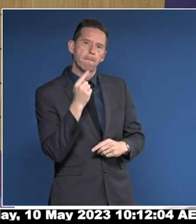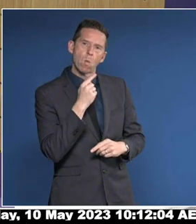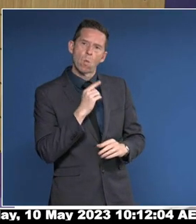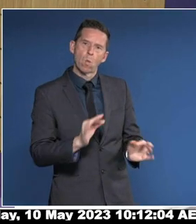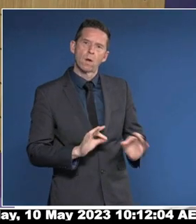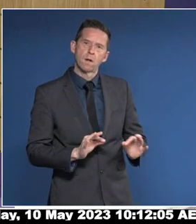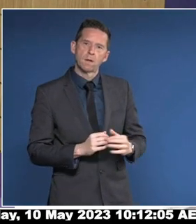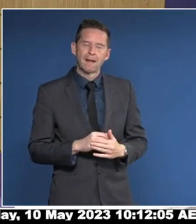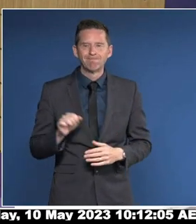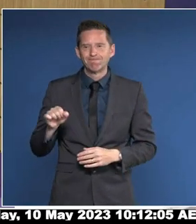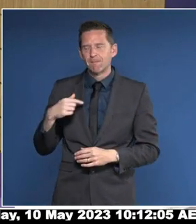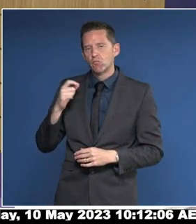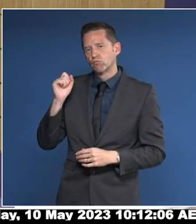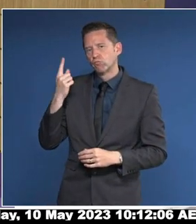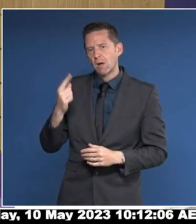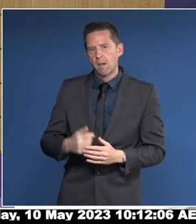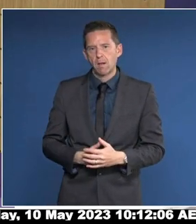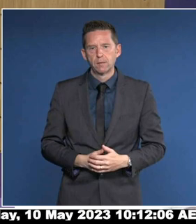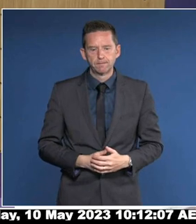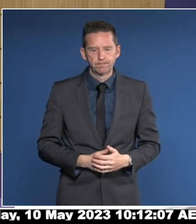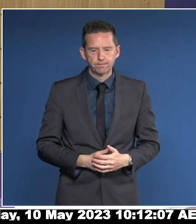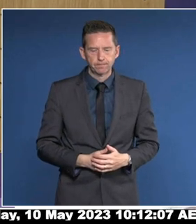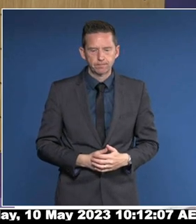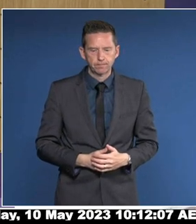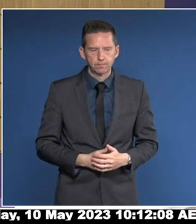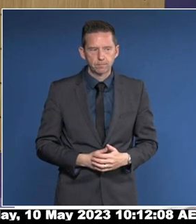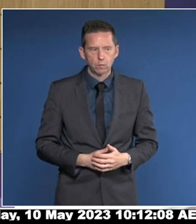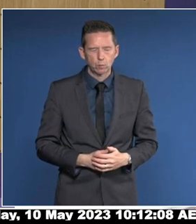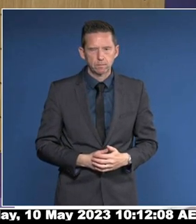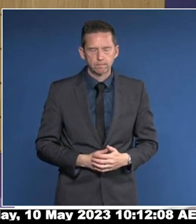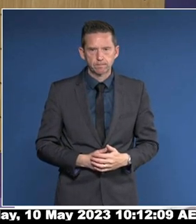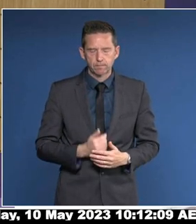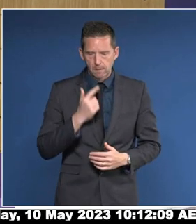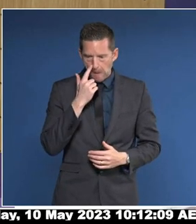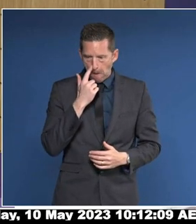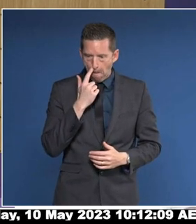Is that something the department could take on notice to look at?